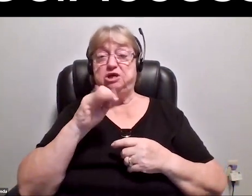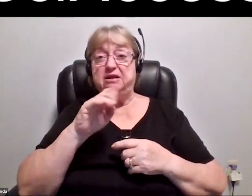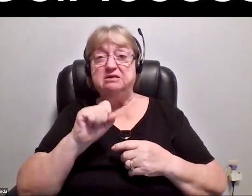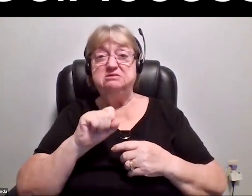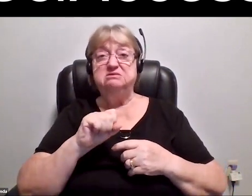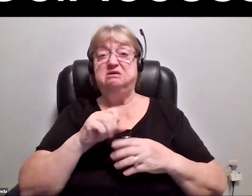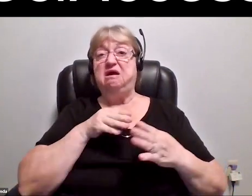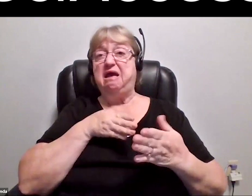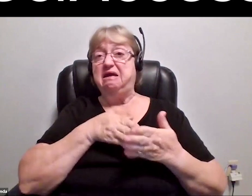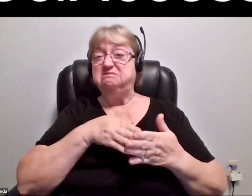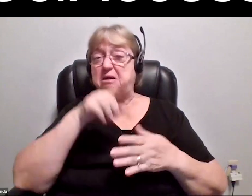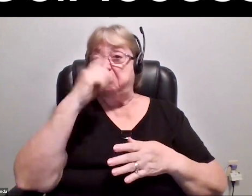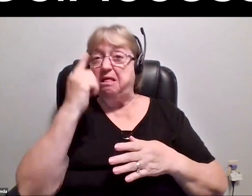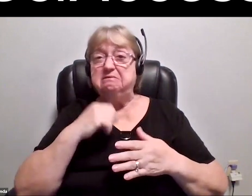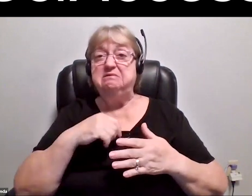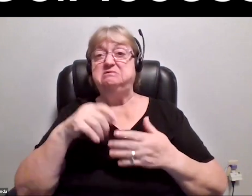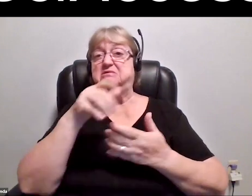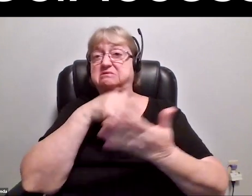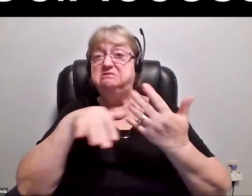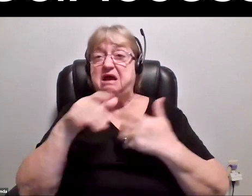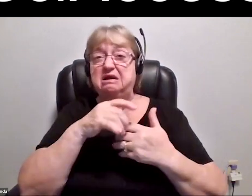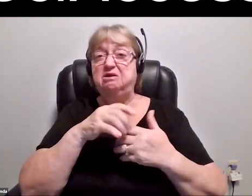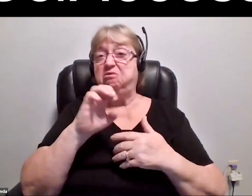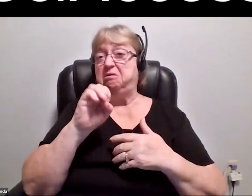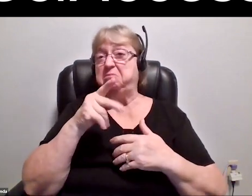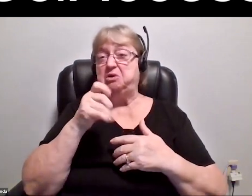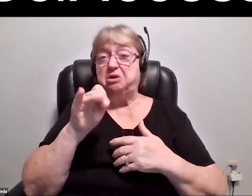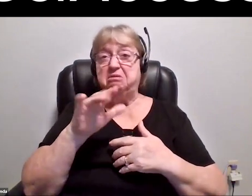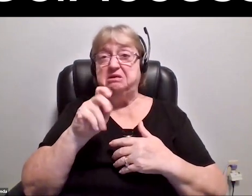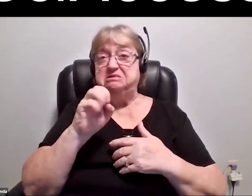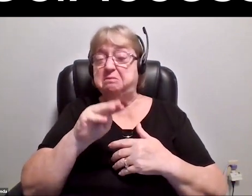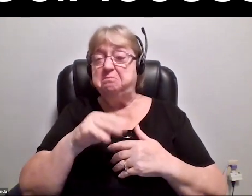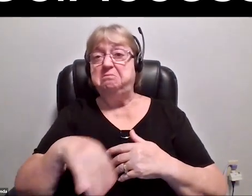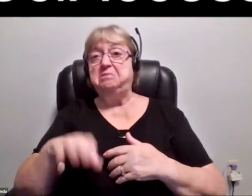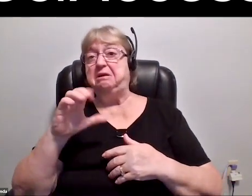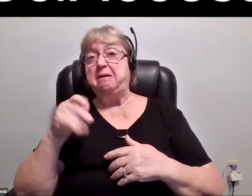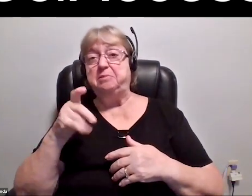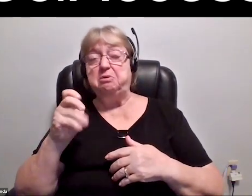imperialism, and capitalism. This system, the systematic oppression that leads to people